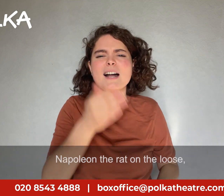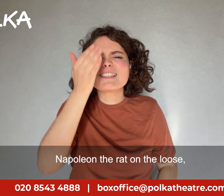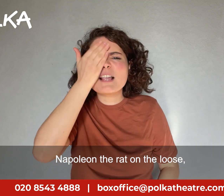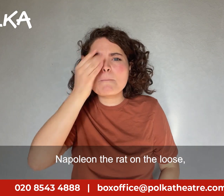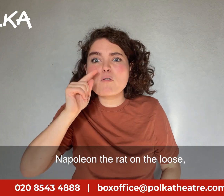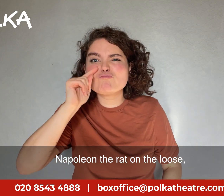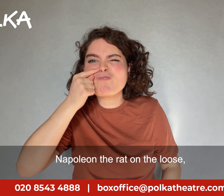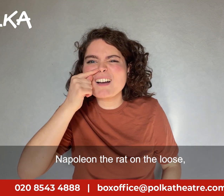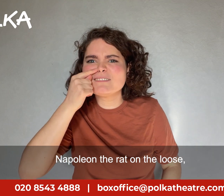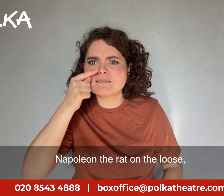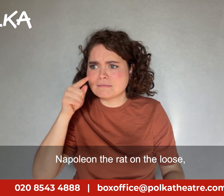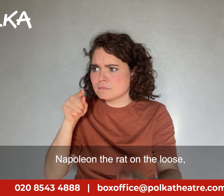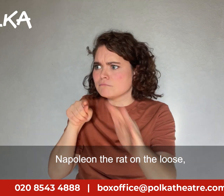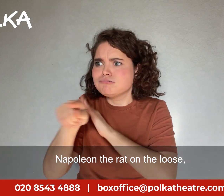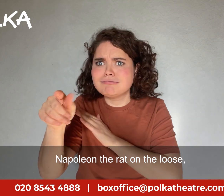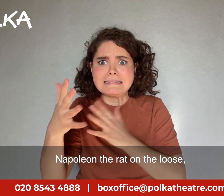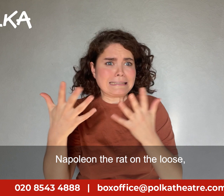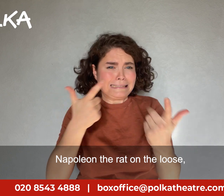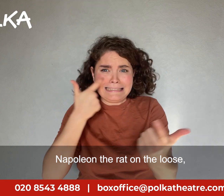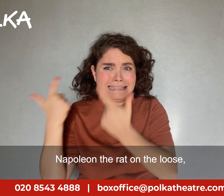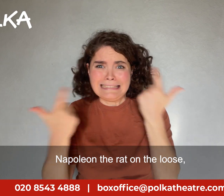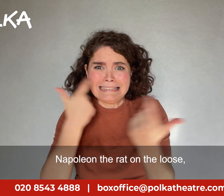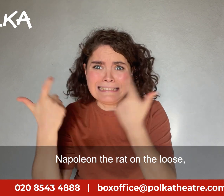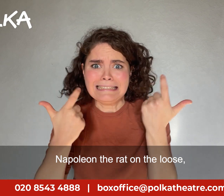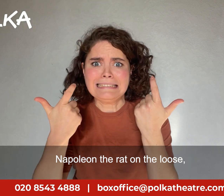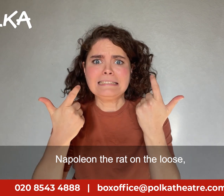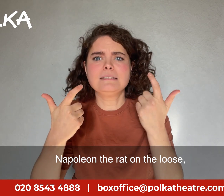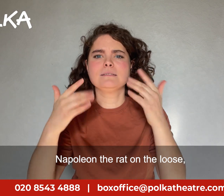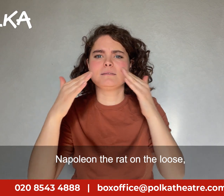Napoelon the rat on the loose,